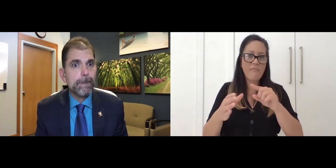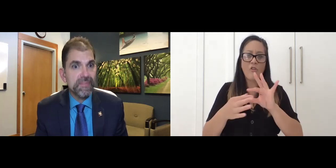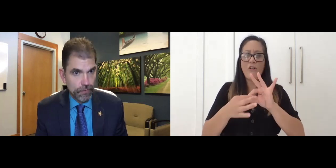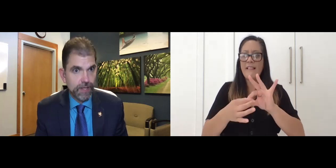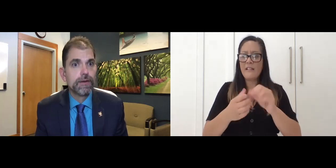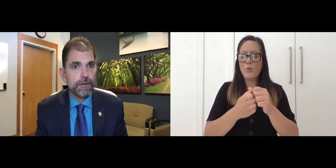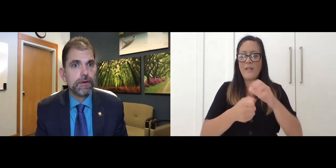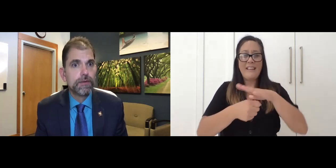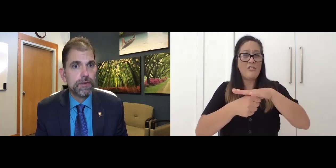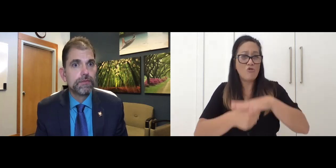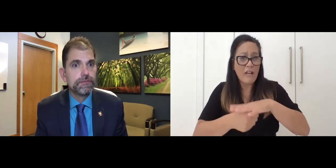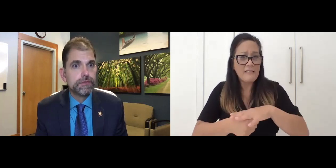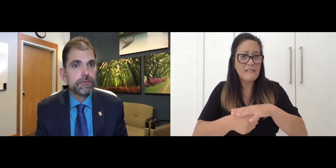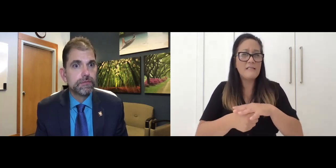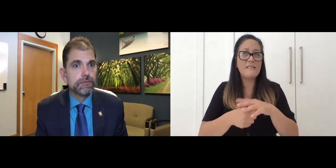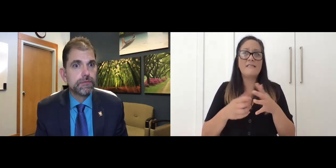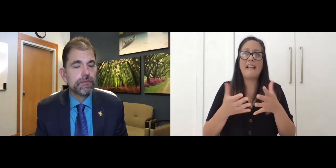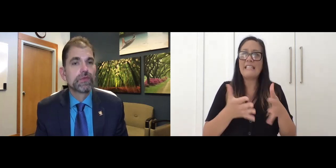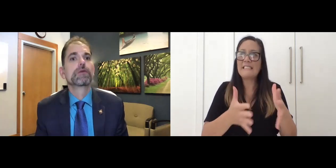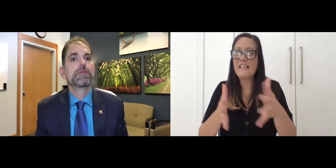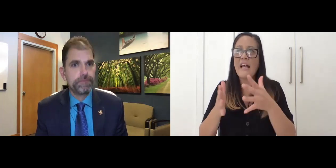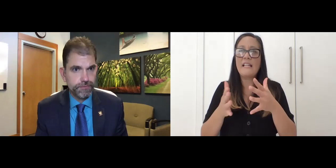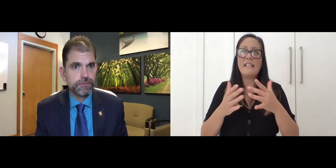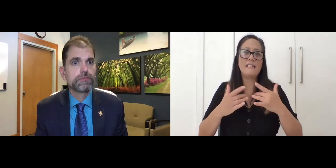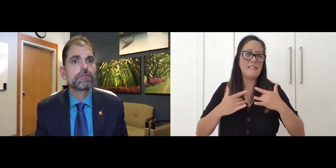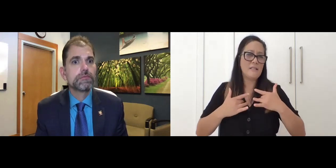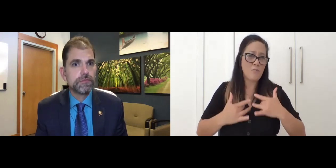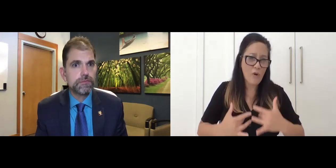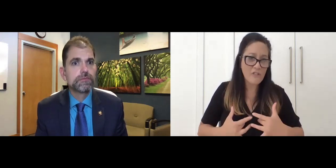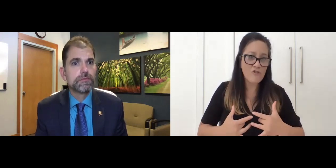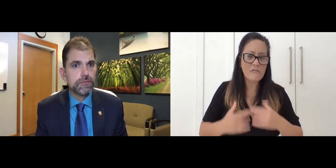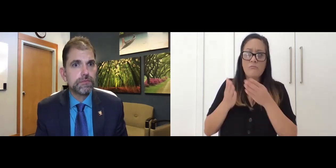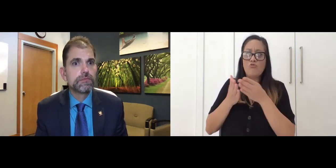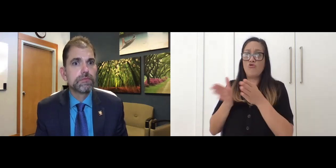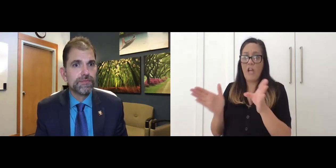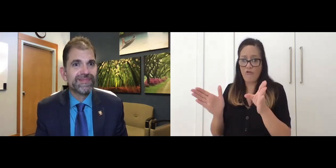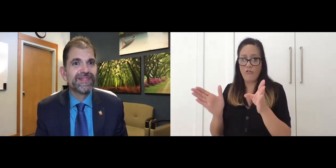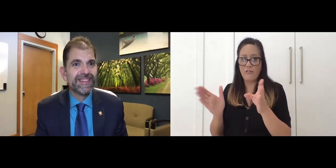deafblind people as well on the incidence of stress, anxiety,